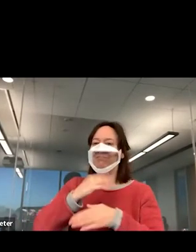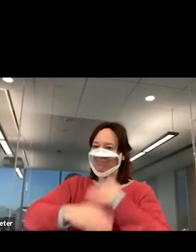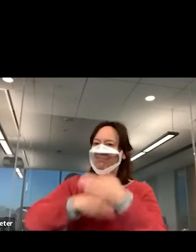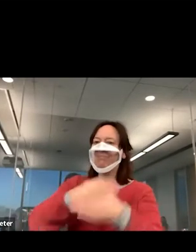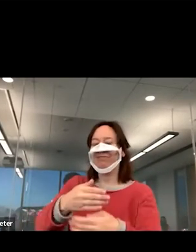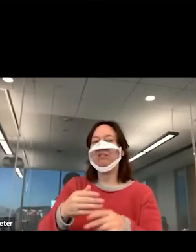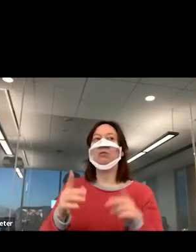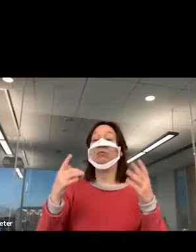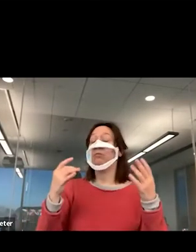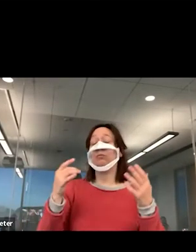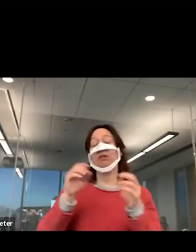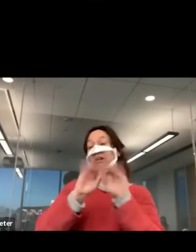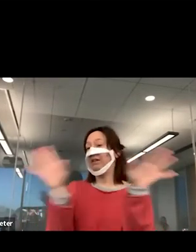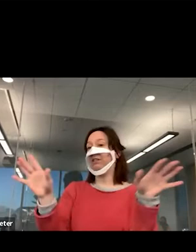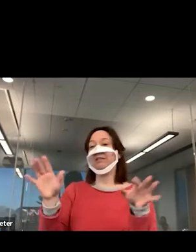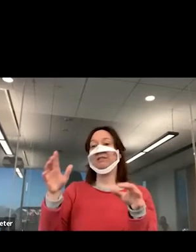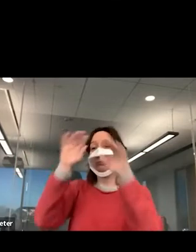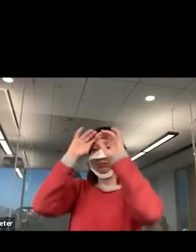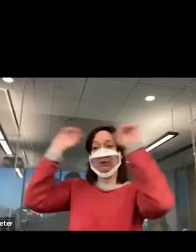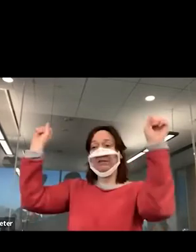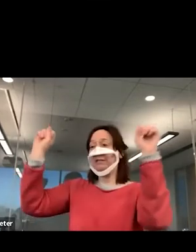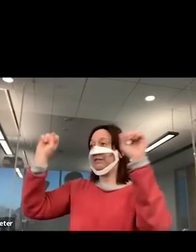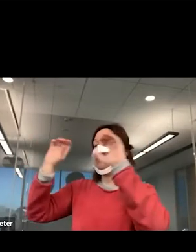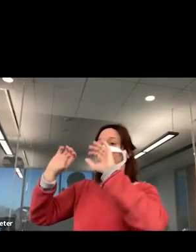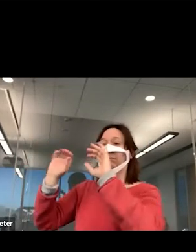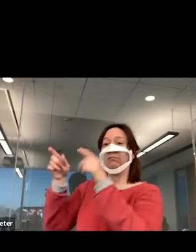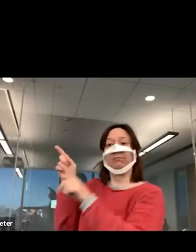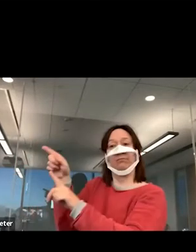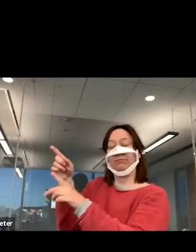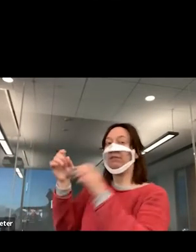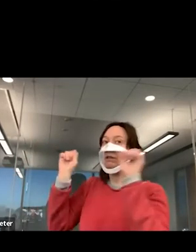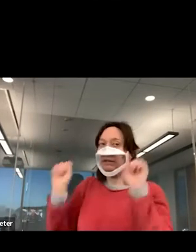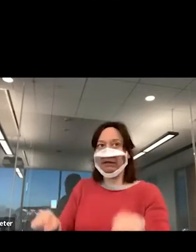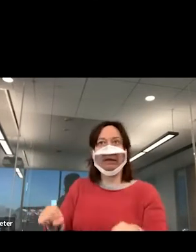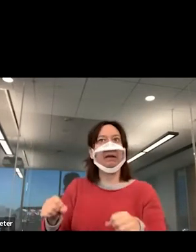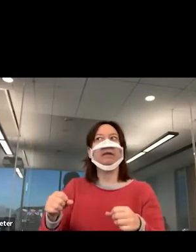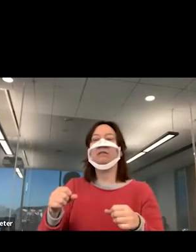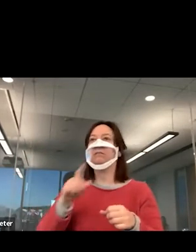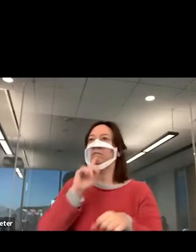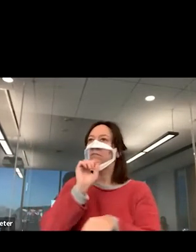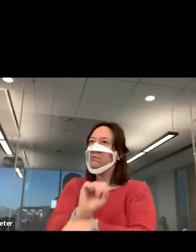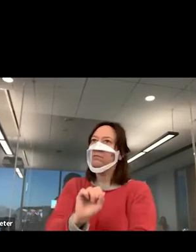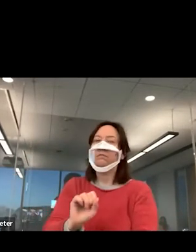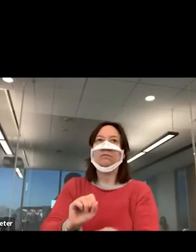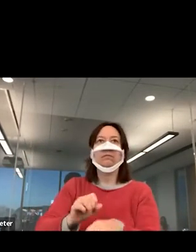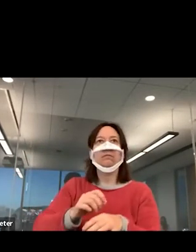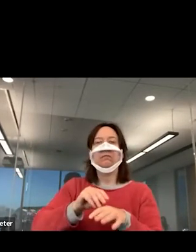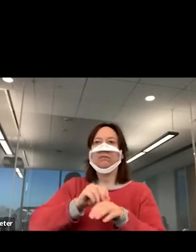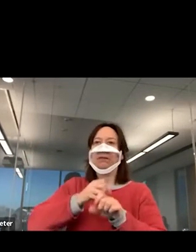um they can come in and really stop uh promote various things from happening